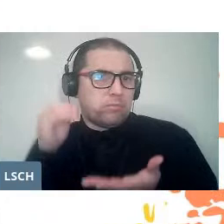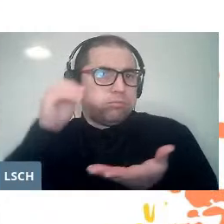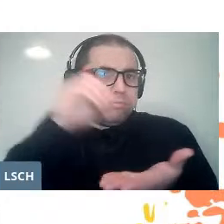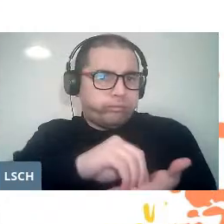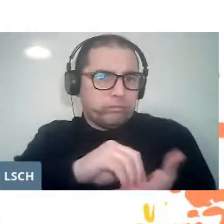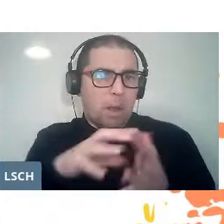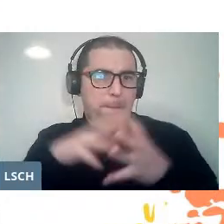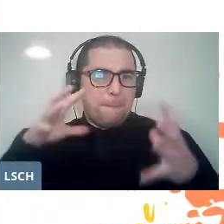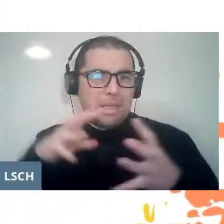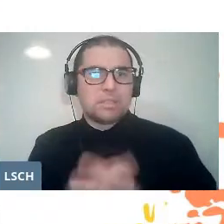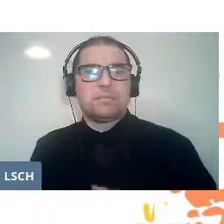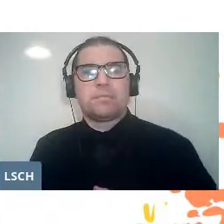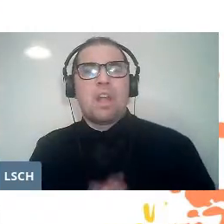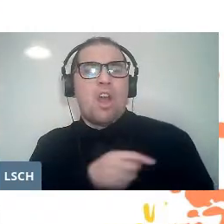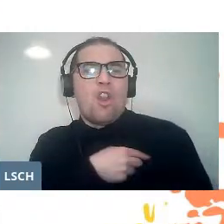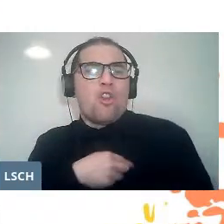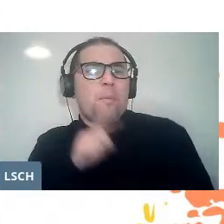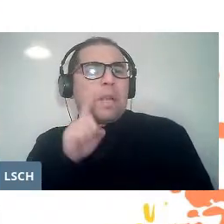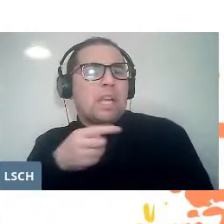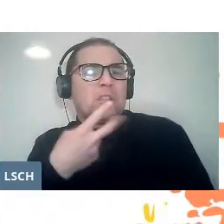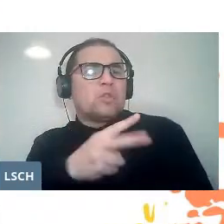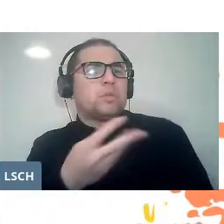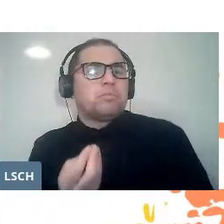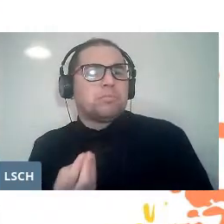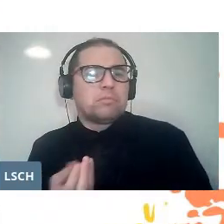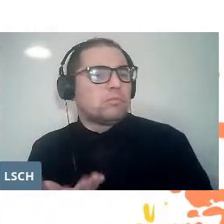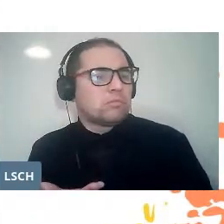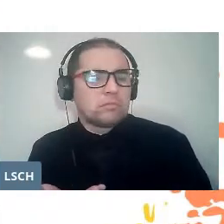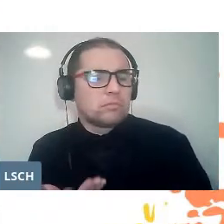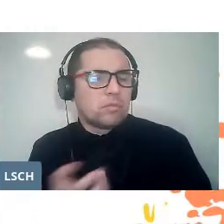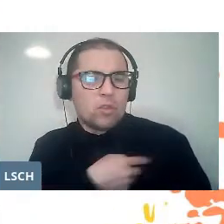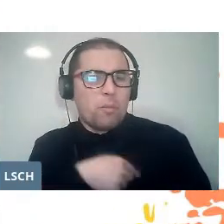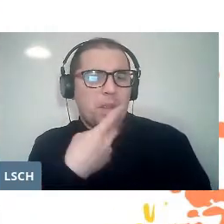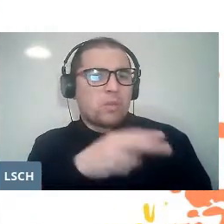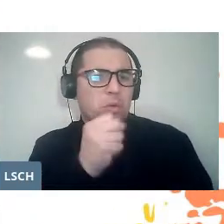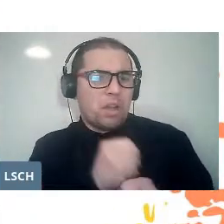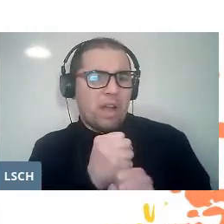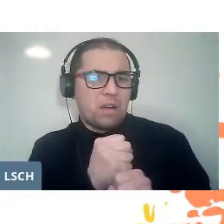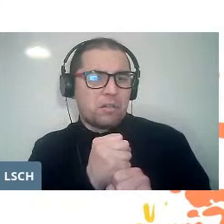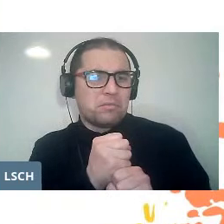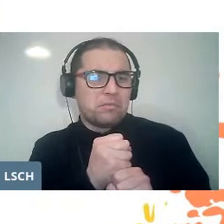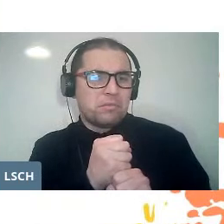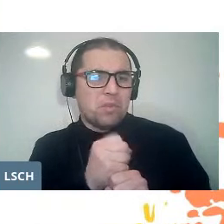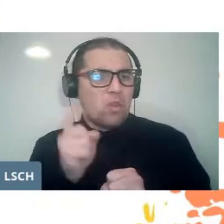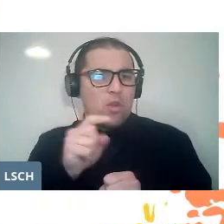The names given to his symphonies were generally not names of the composer.